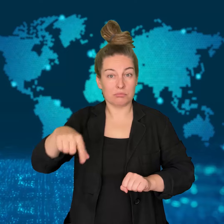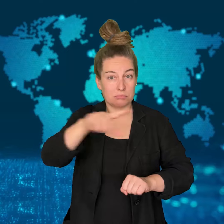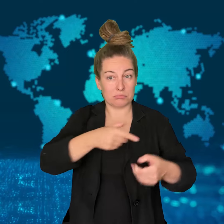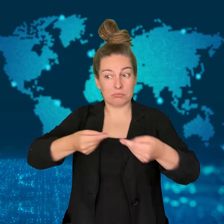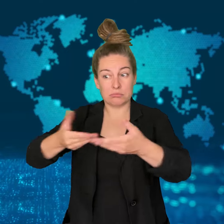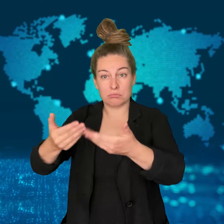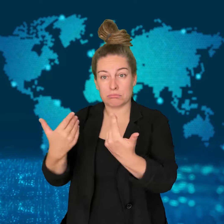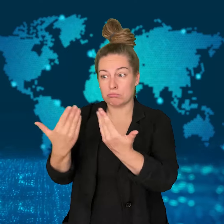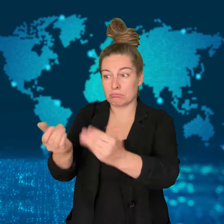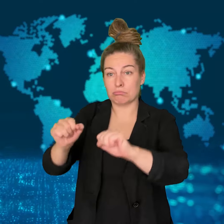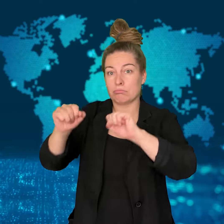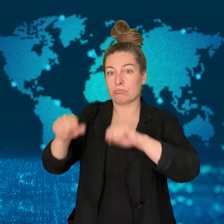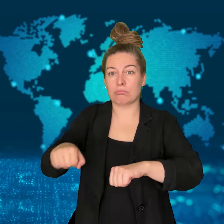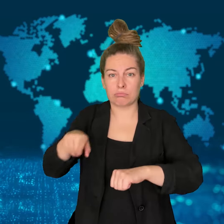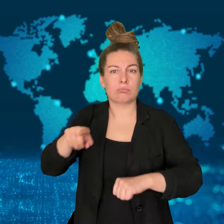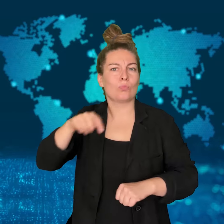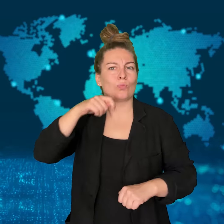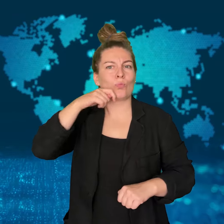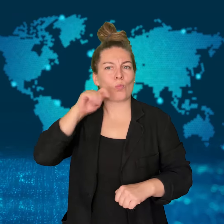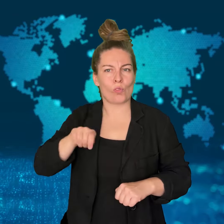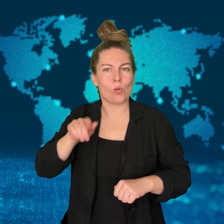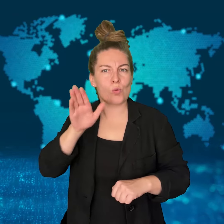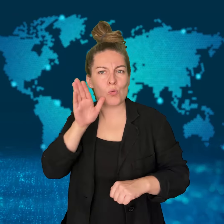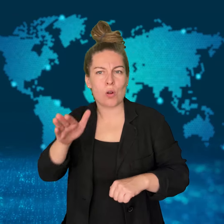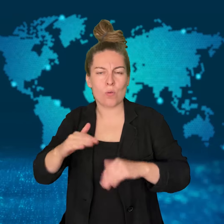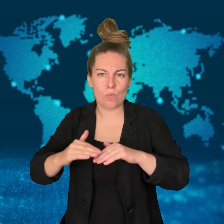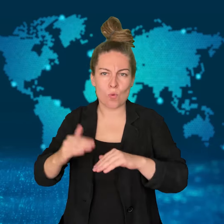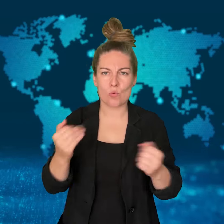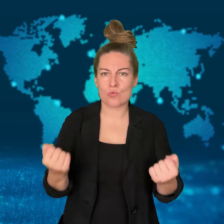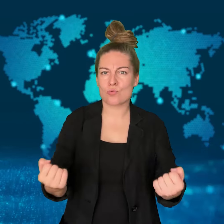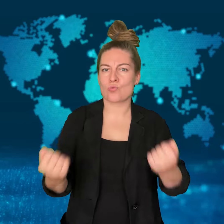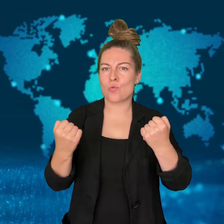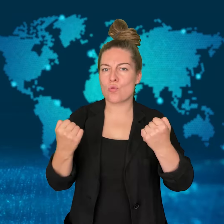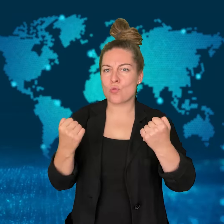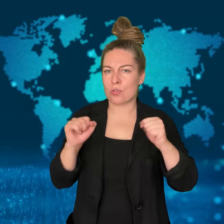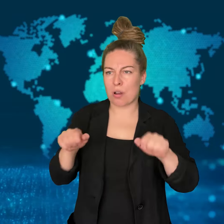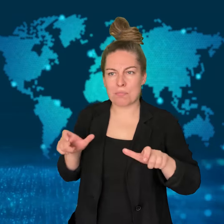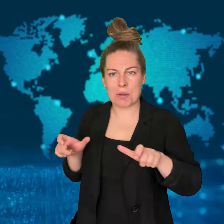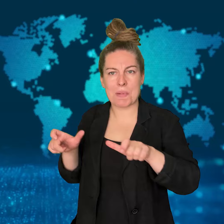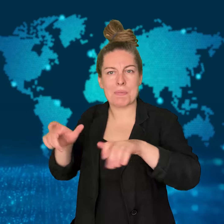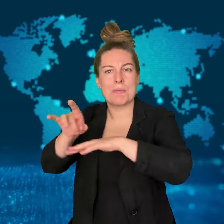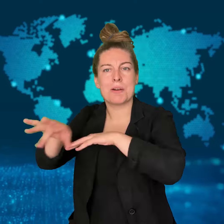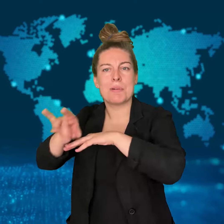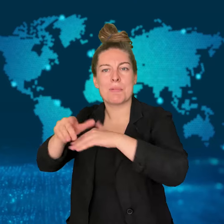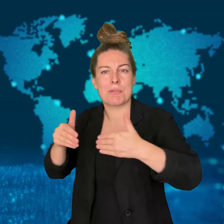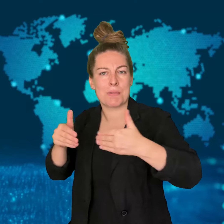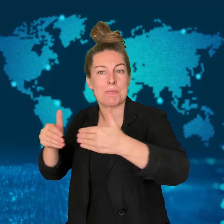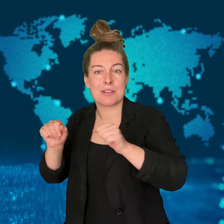The US-made Army Tactical Missile System (ATACMS) would increase